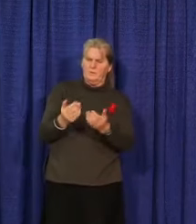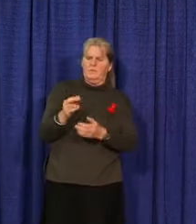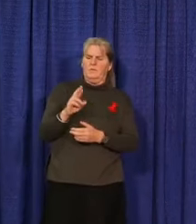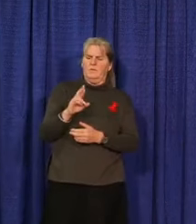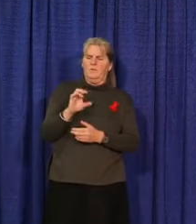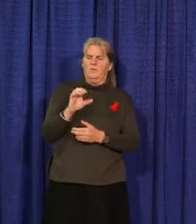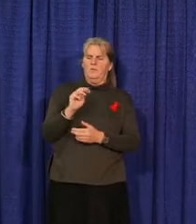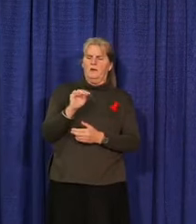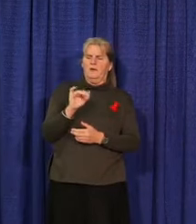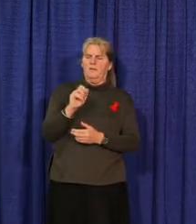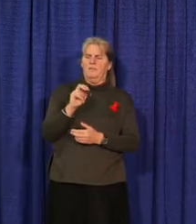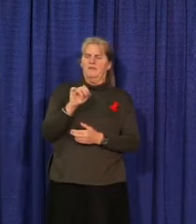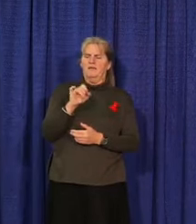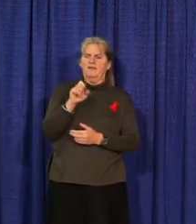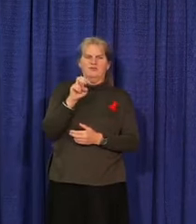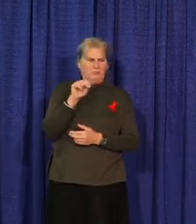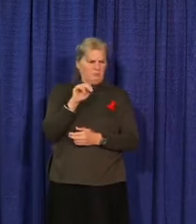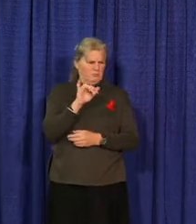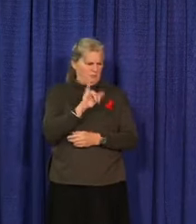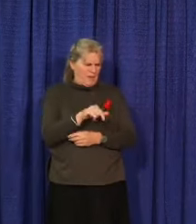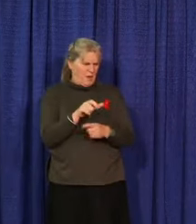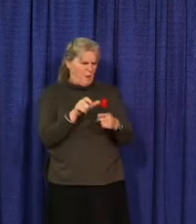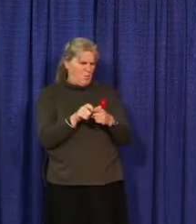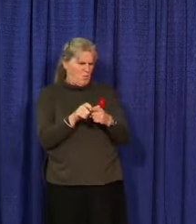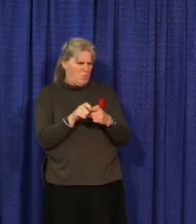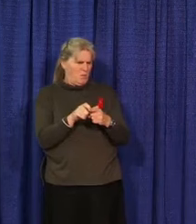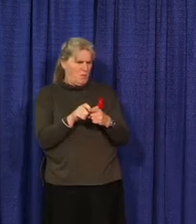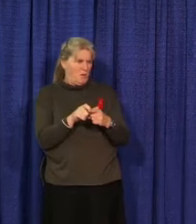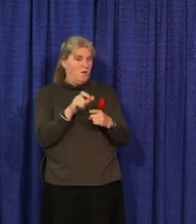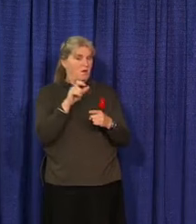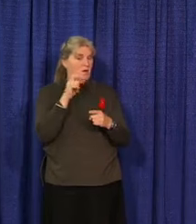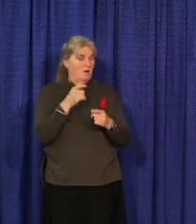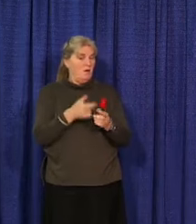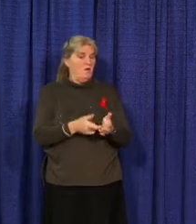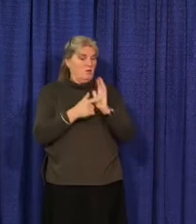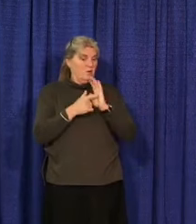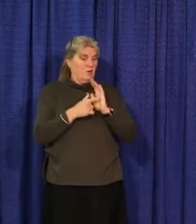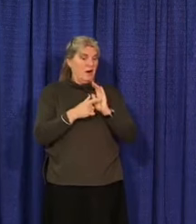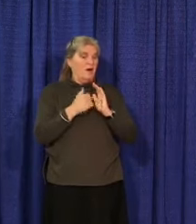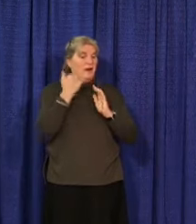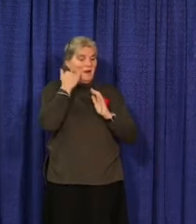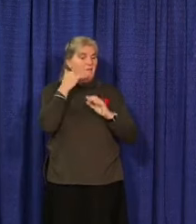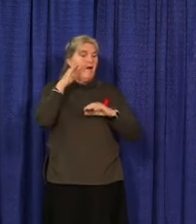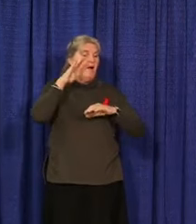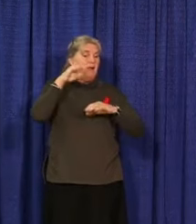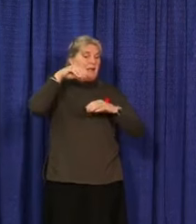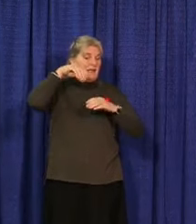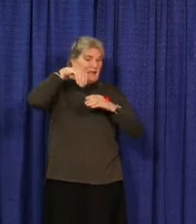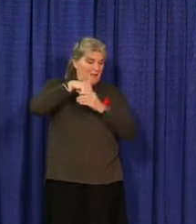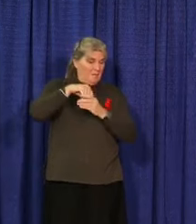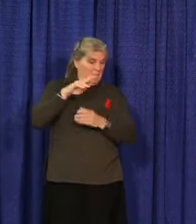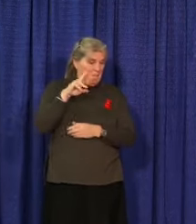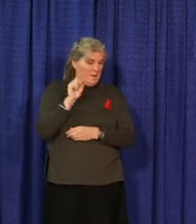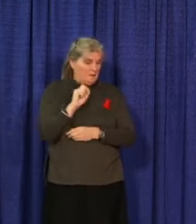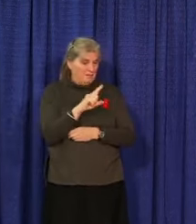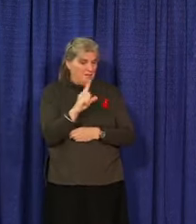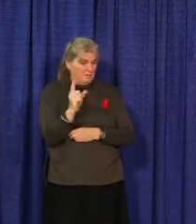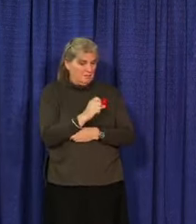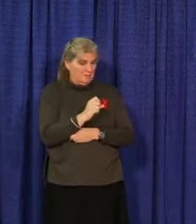recommendation here, but is it a condition for being on the bus? And to what level would this be